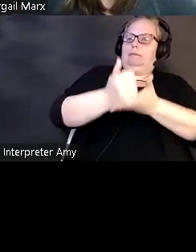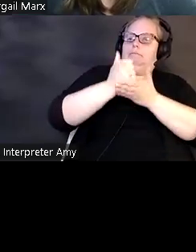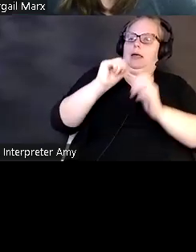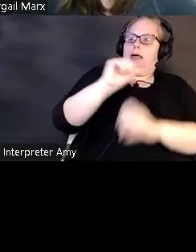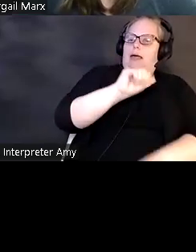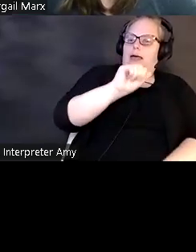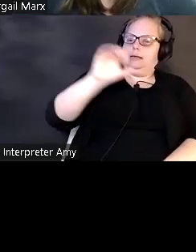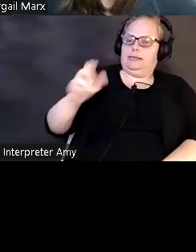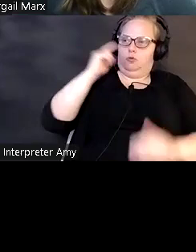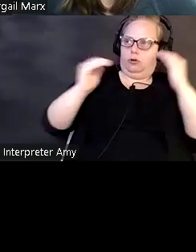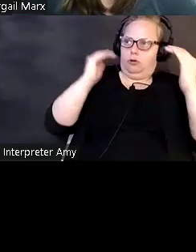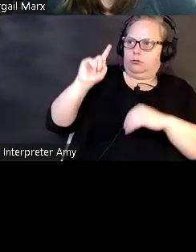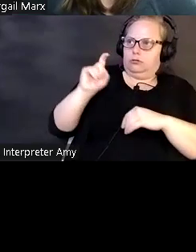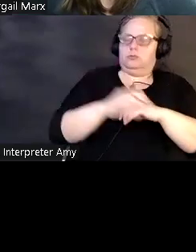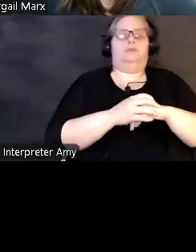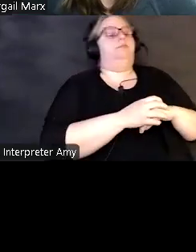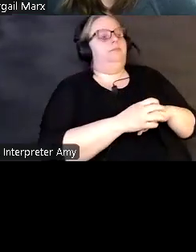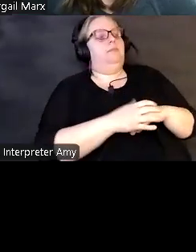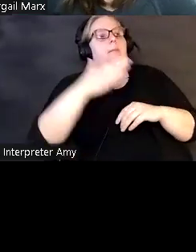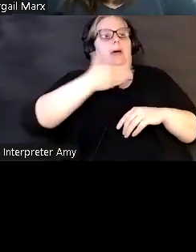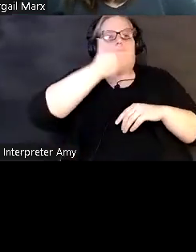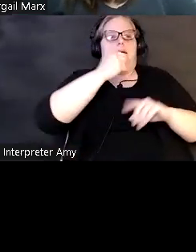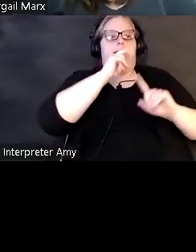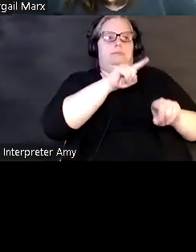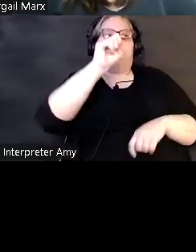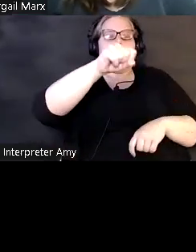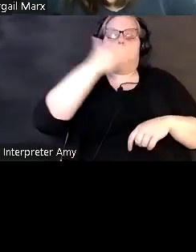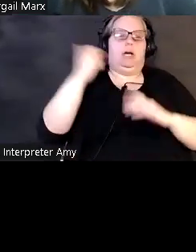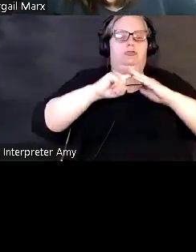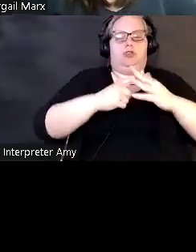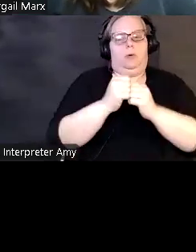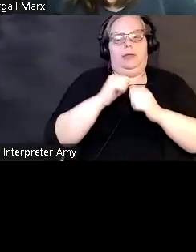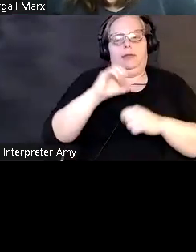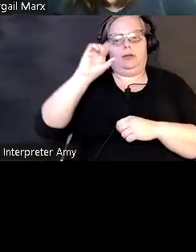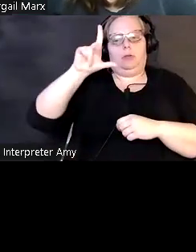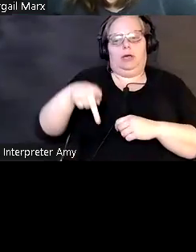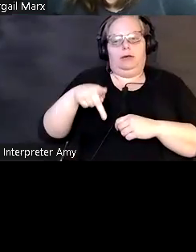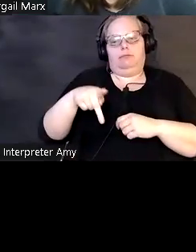to start is with a speech language pathologist. Typically for many funding sources,